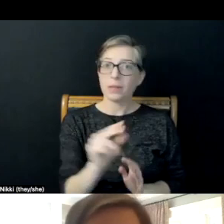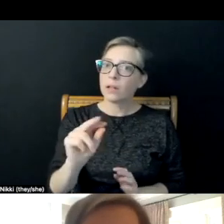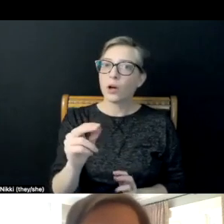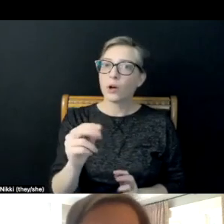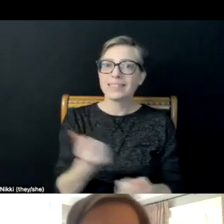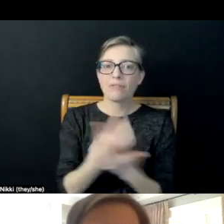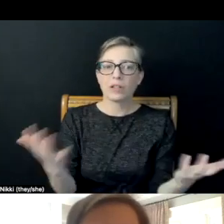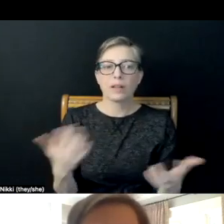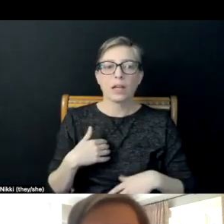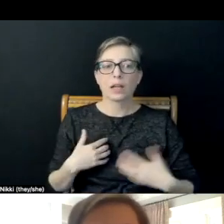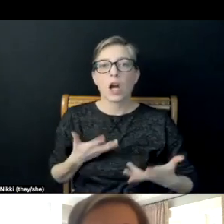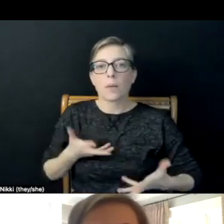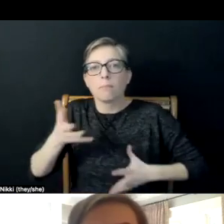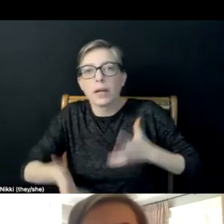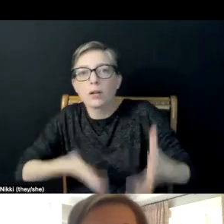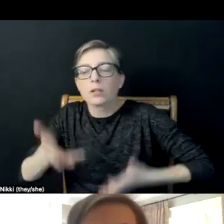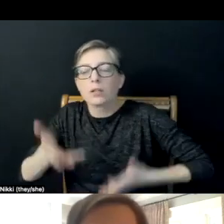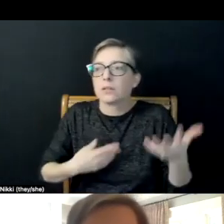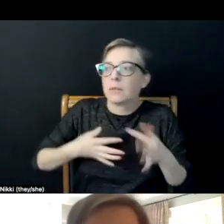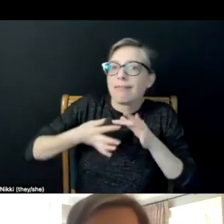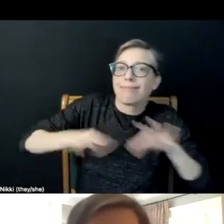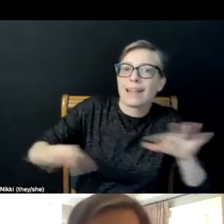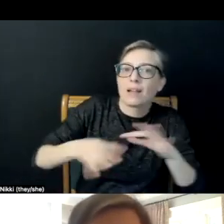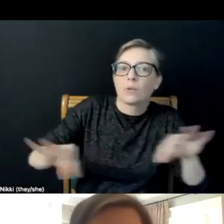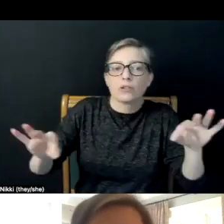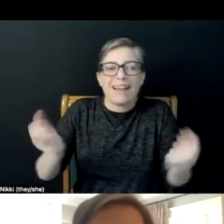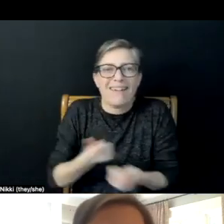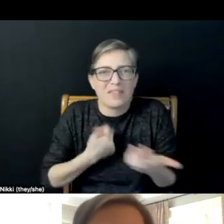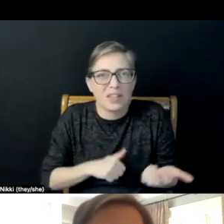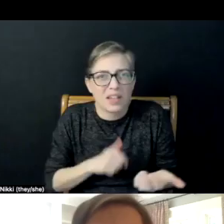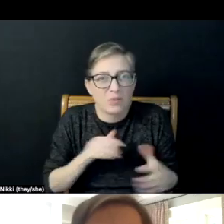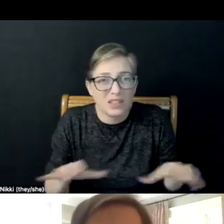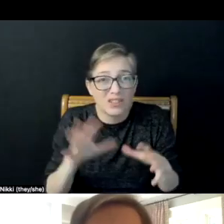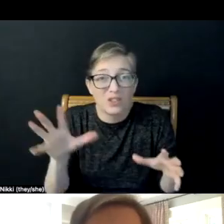It's everything we do introduces the possibility of bias and so, if you think about it,